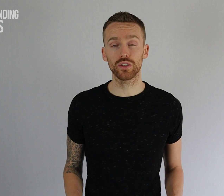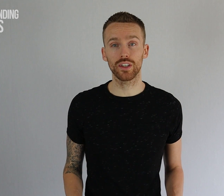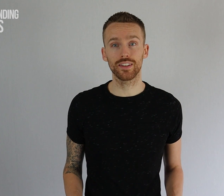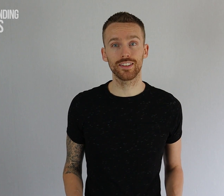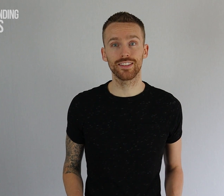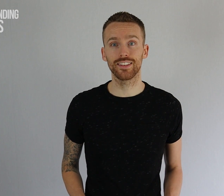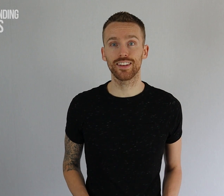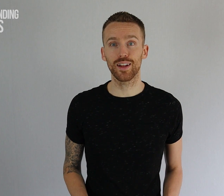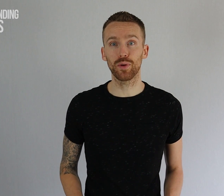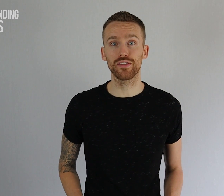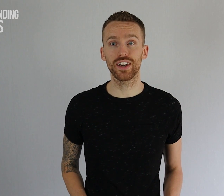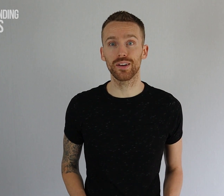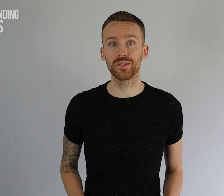watching and bye for now.